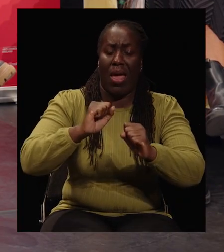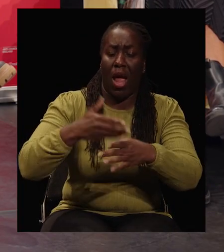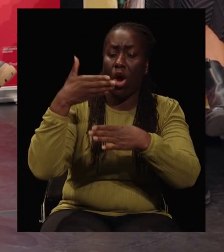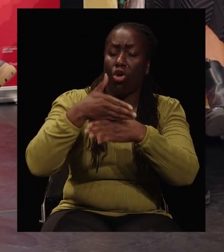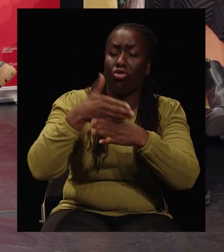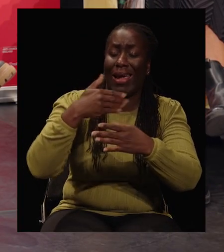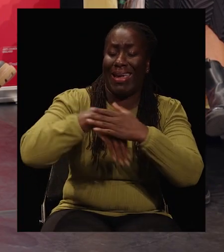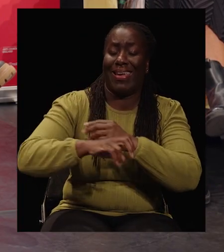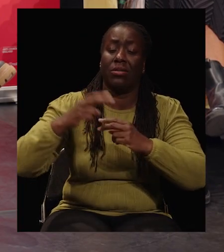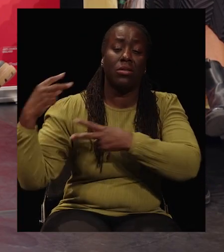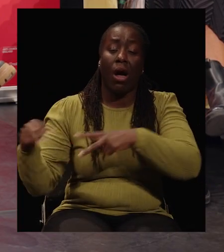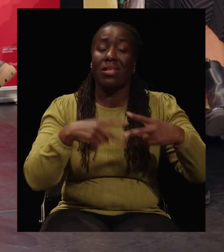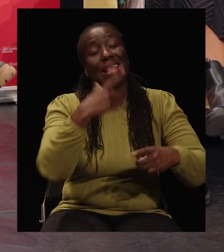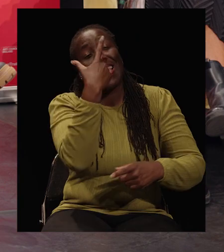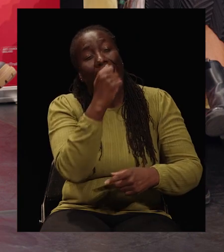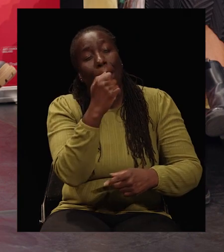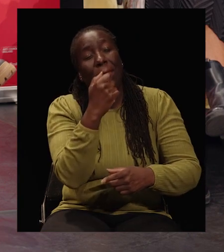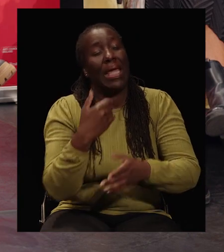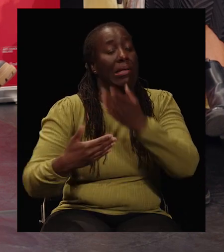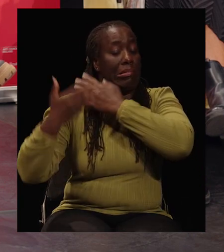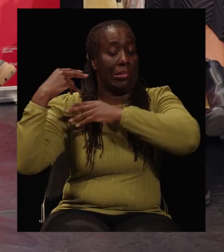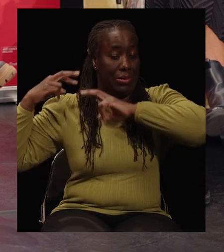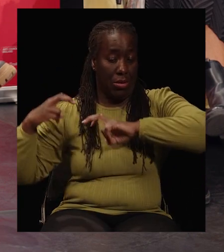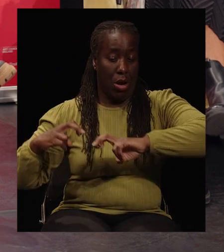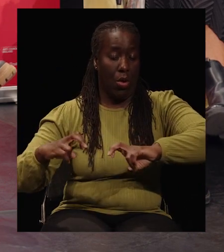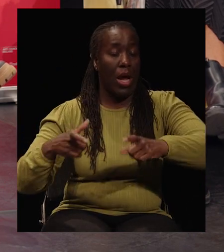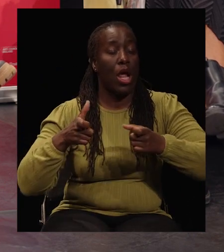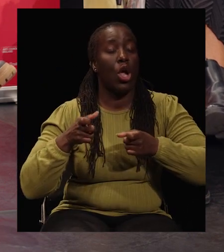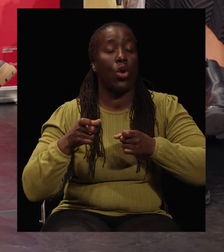can be archived in a particular way. The way we are working with technology as well